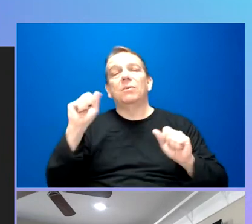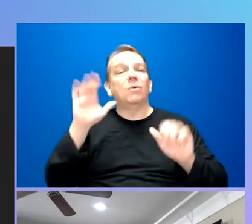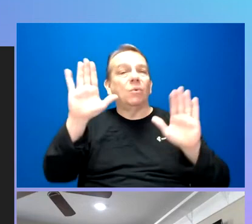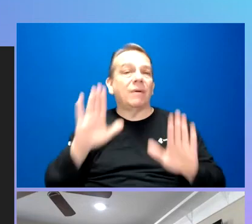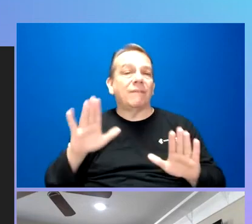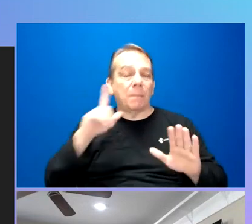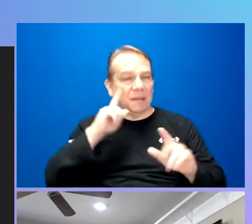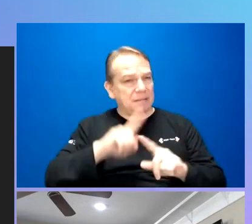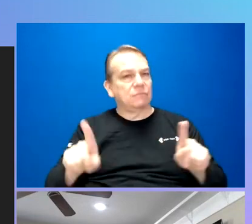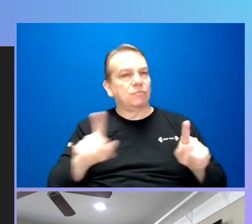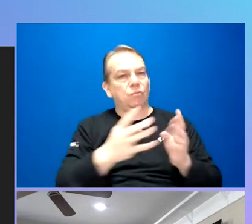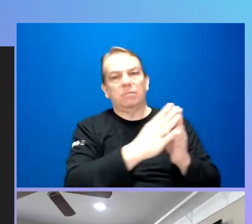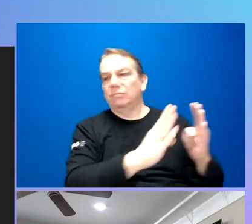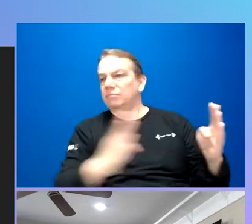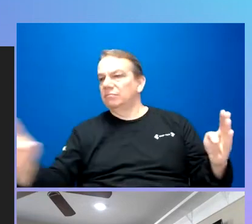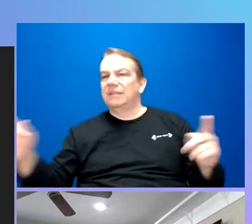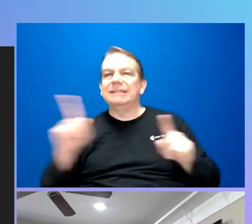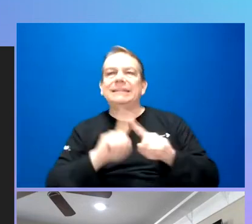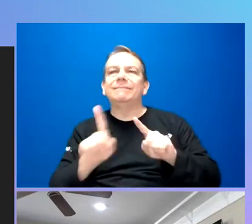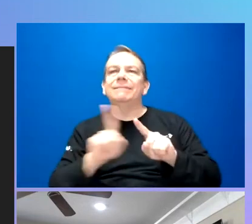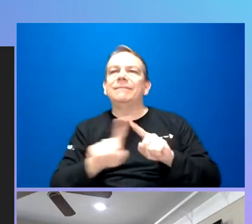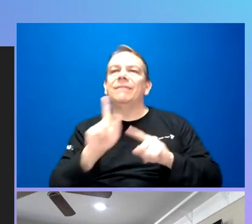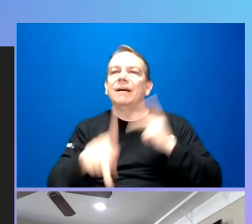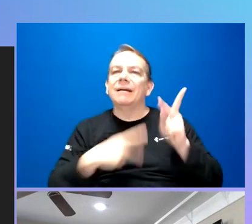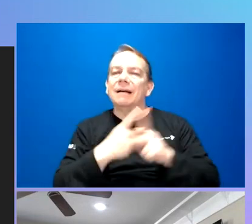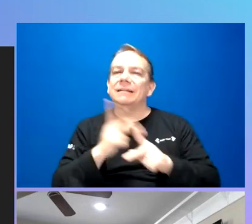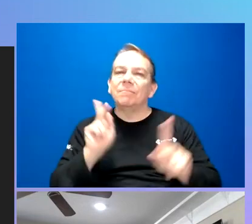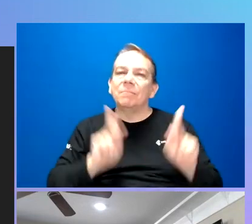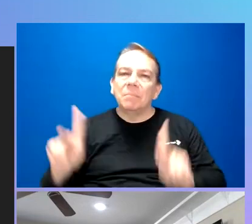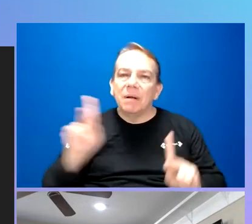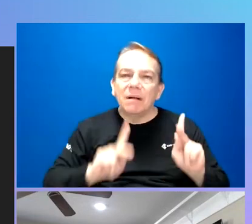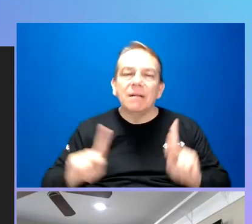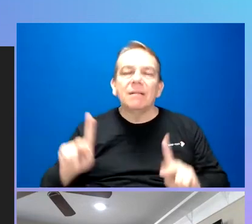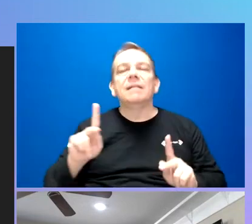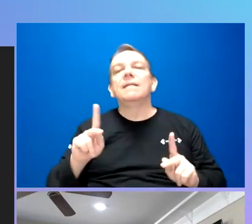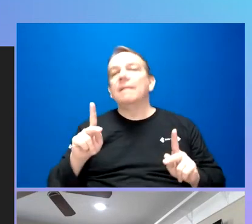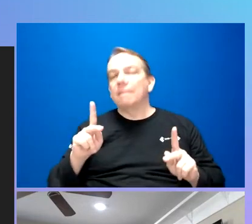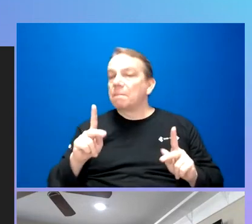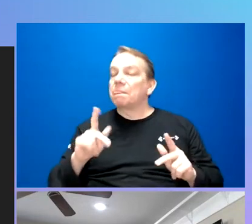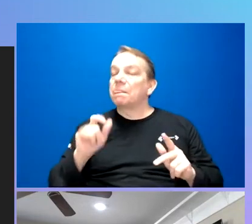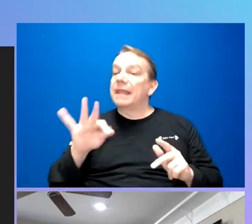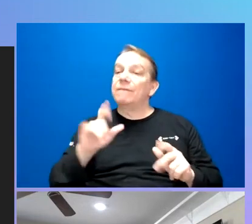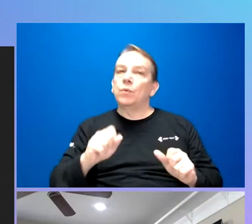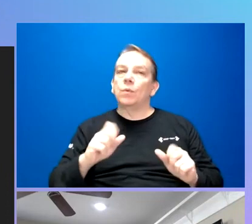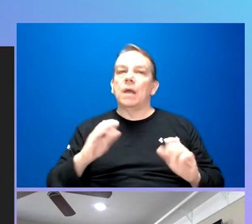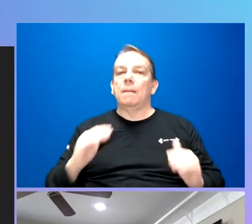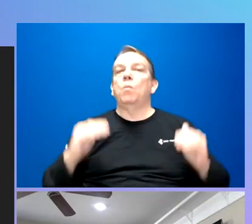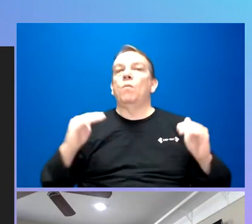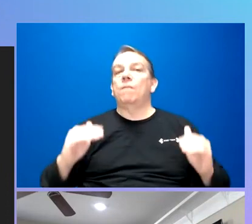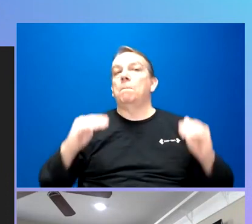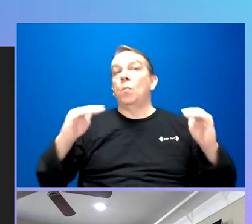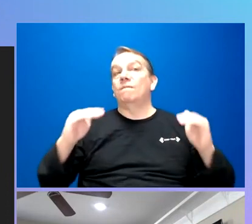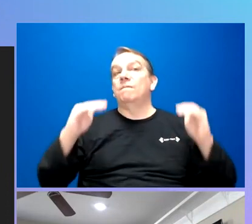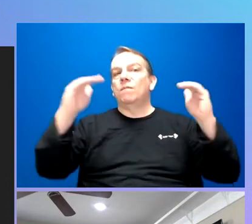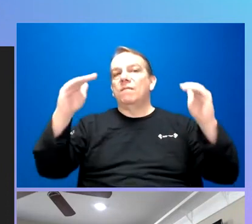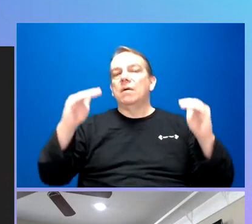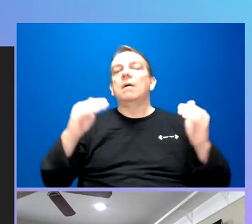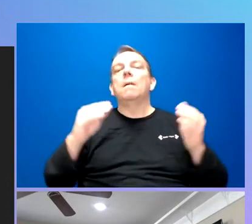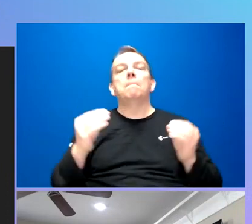small, work your way up and get yourself to the town hall for the enterprise. You're going to get noticed by C-suite people.